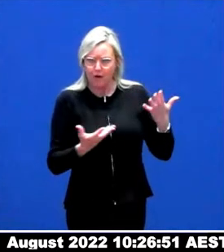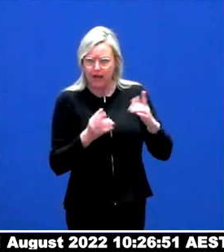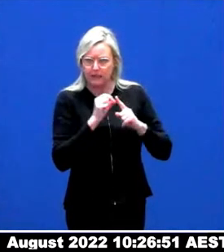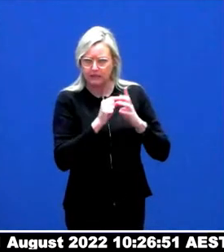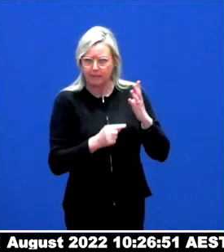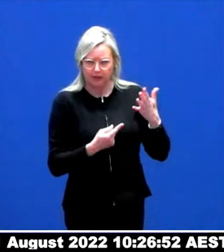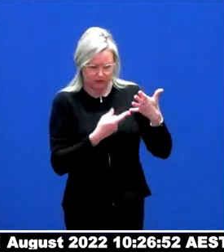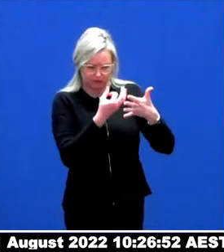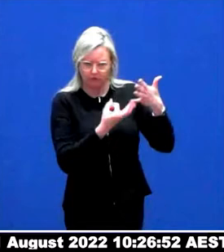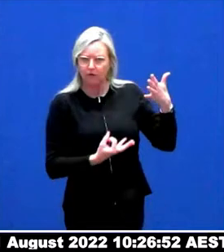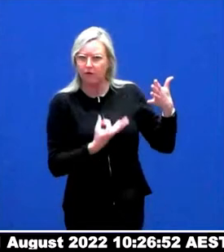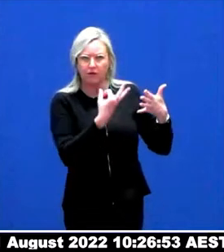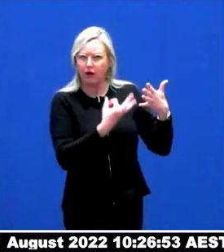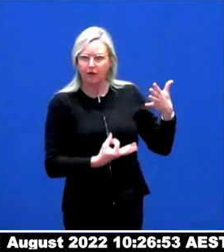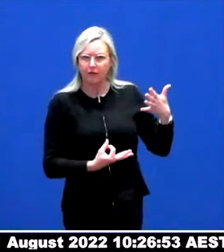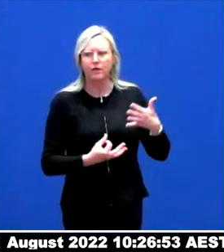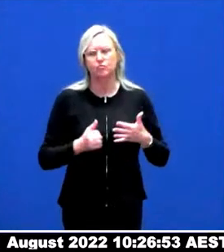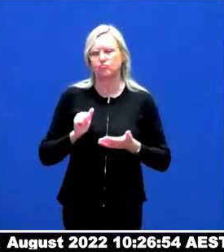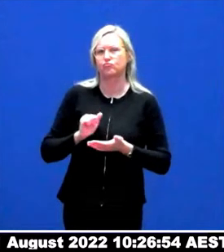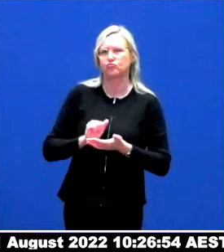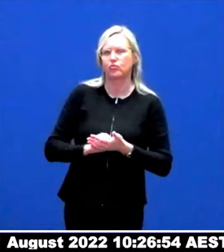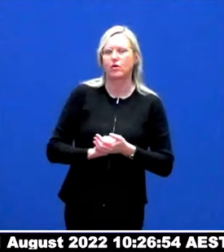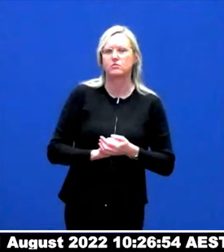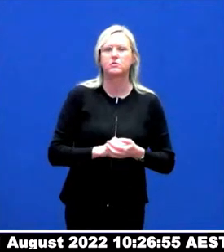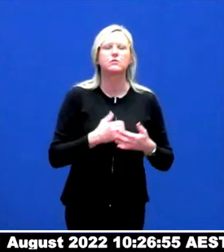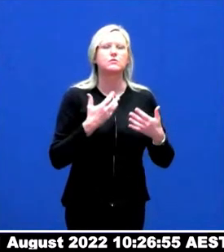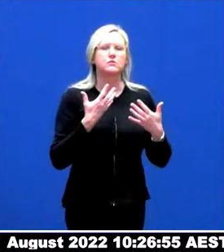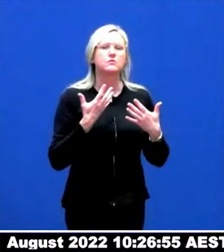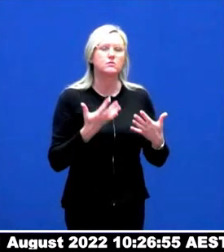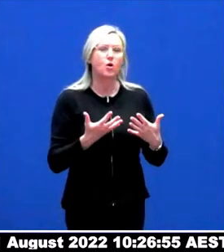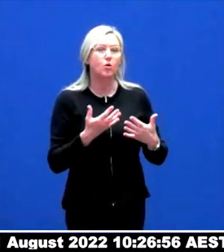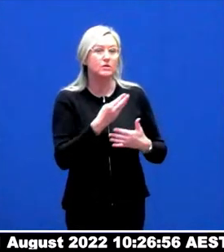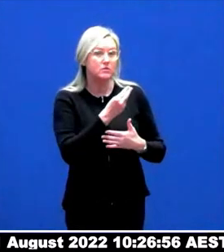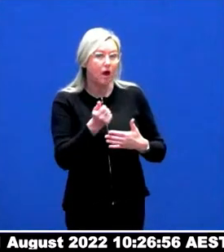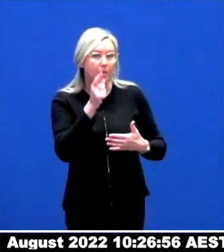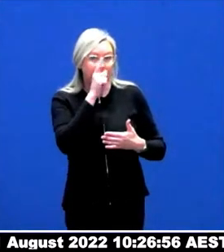No, that's correct. And to the extent, of course, there may be people with disability who would